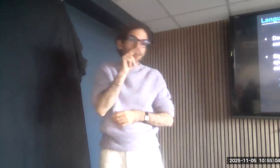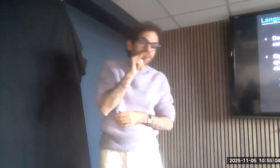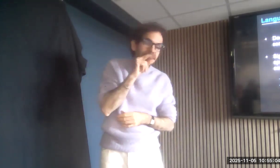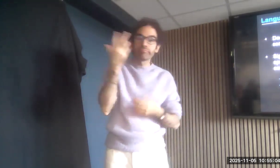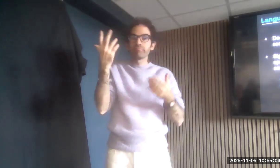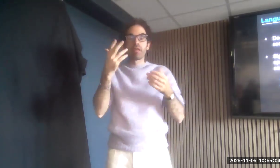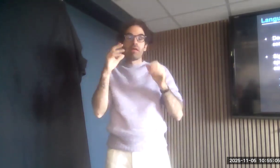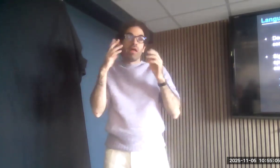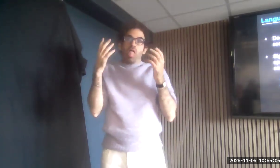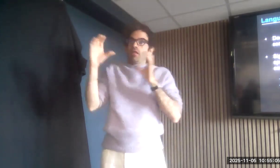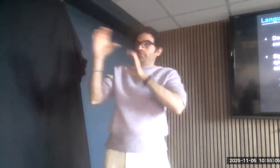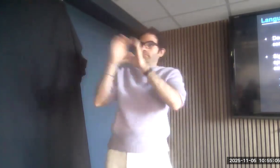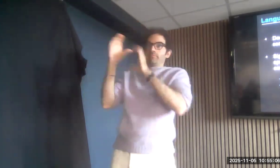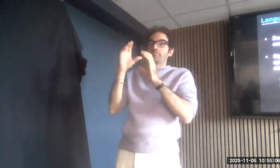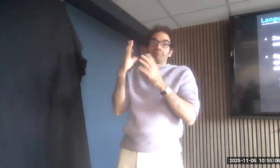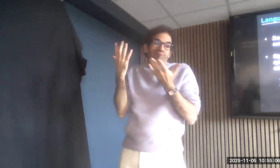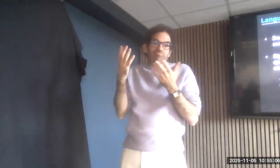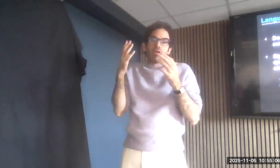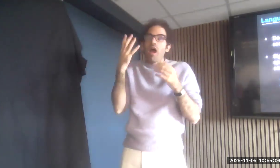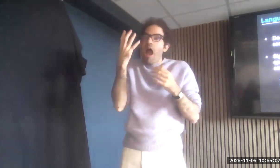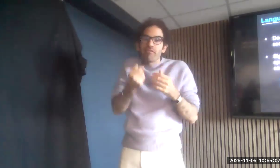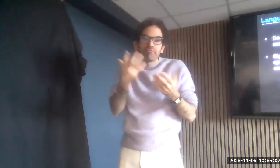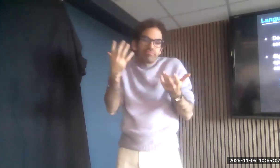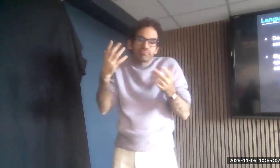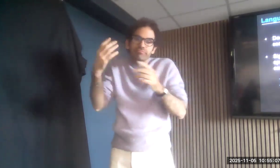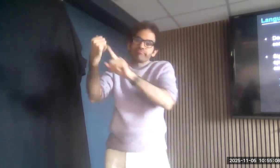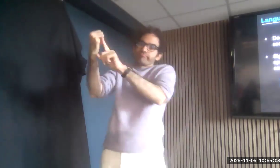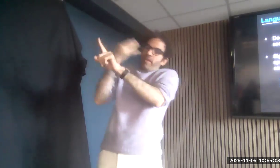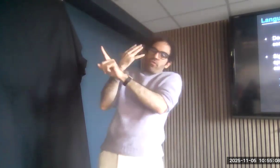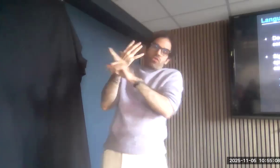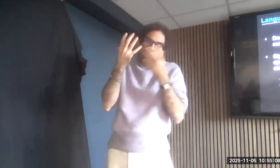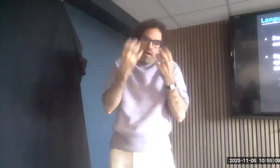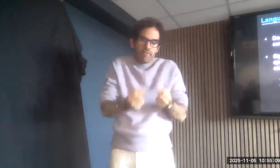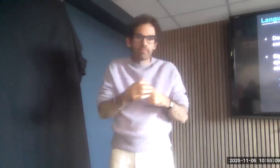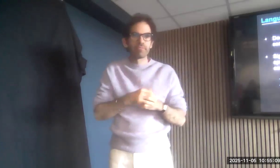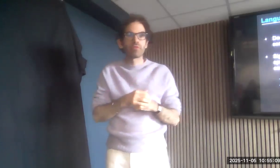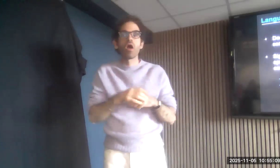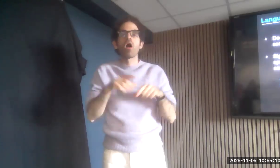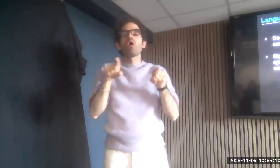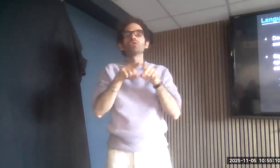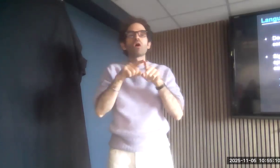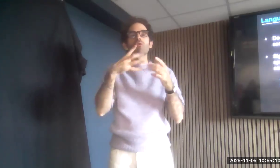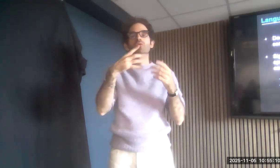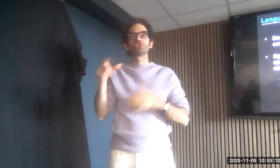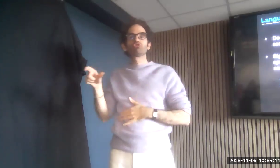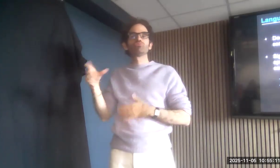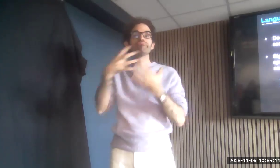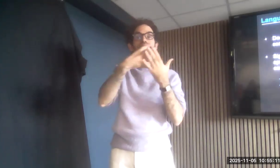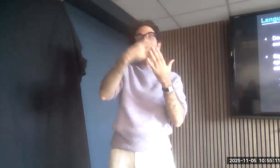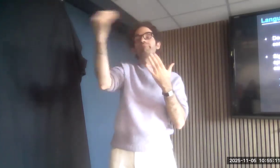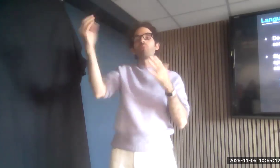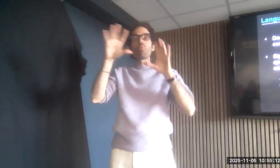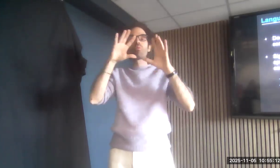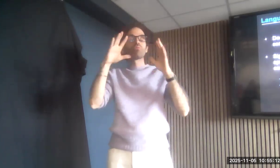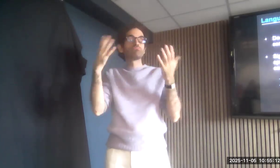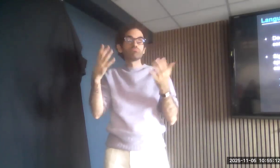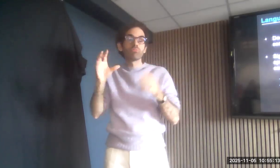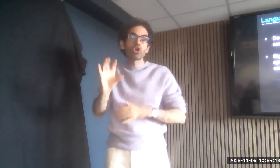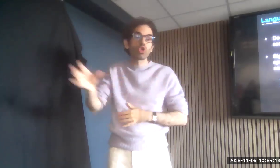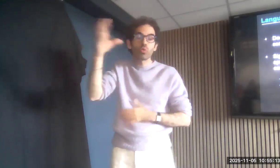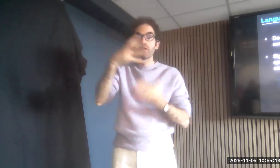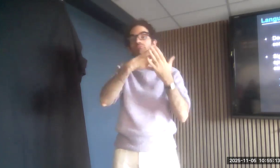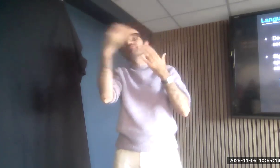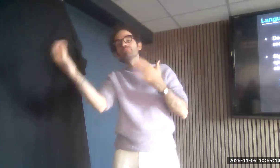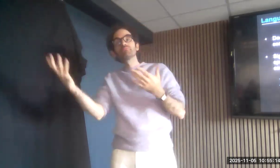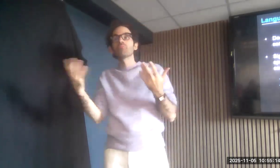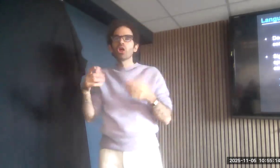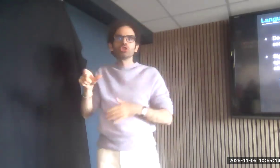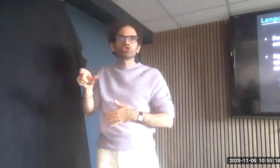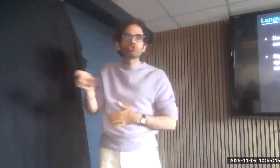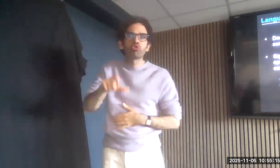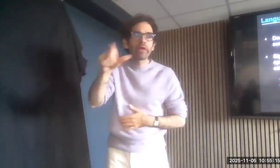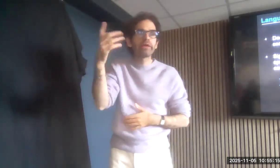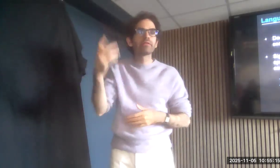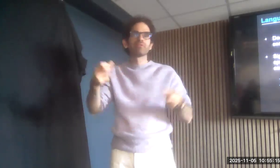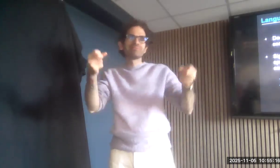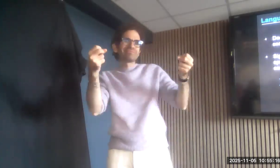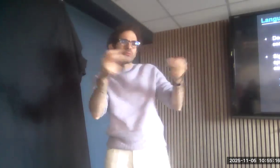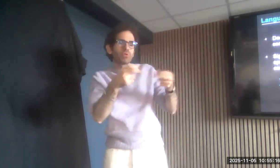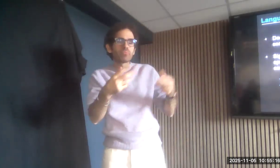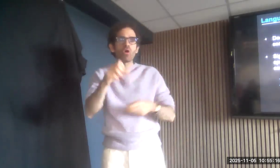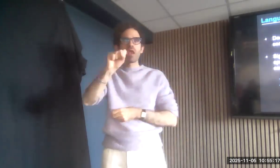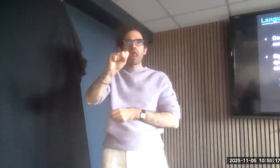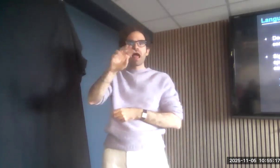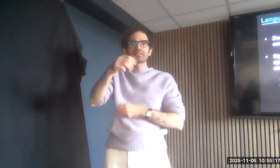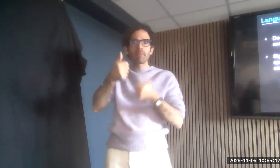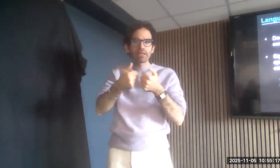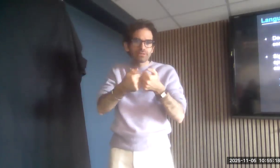And so they're getting… they're being exposed to these spoken languages at all times.